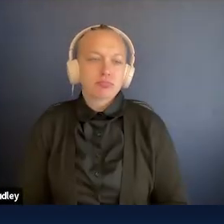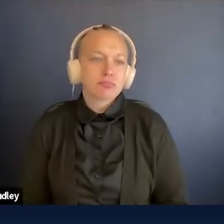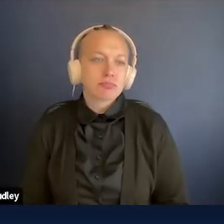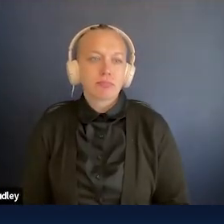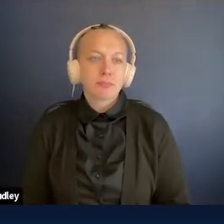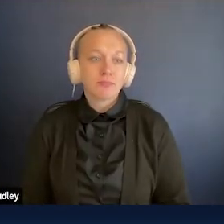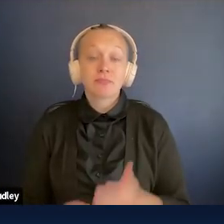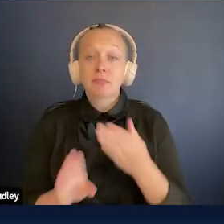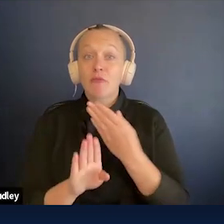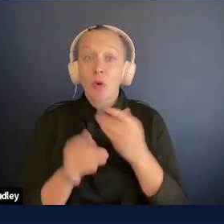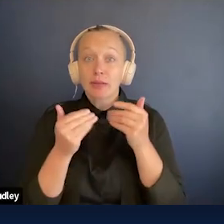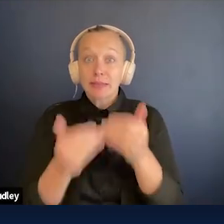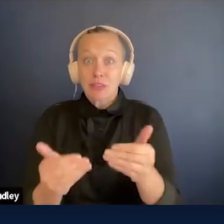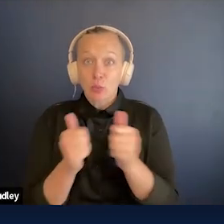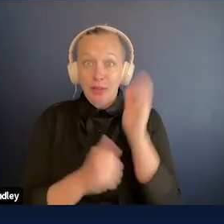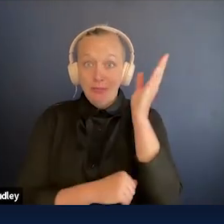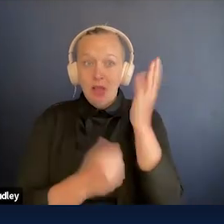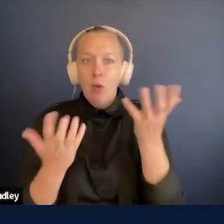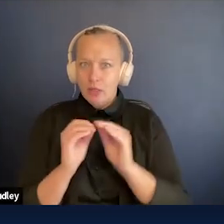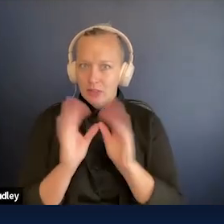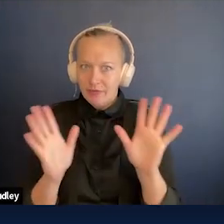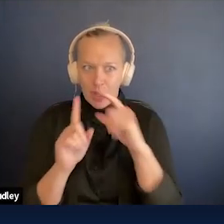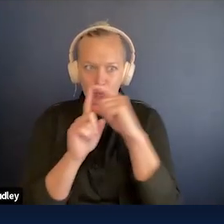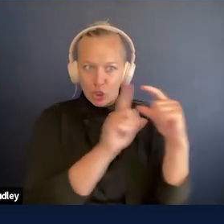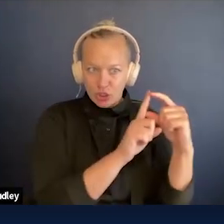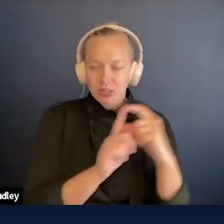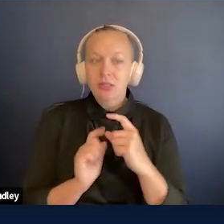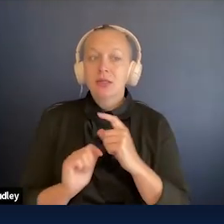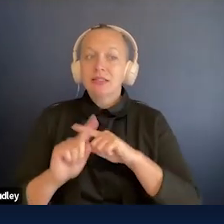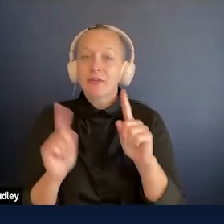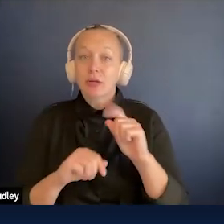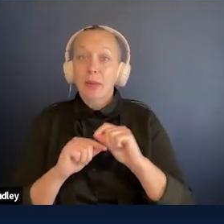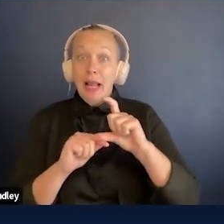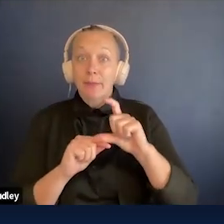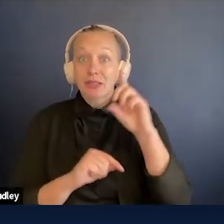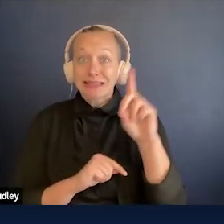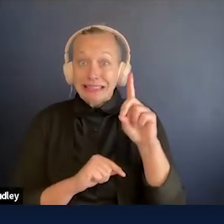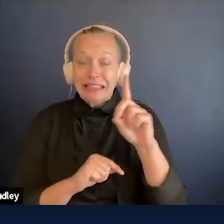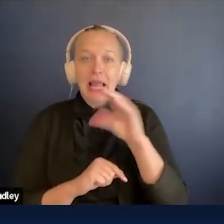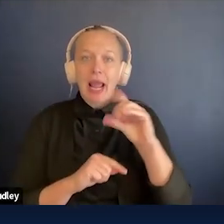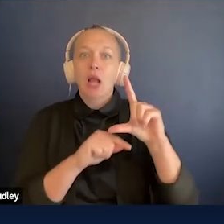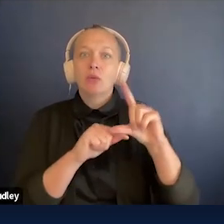Before I continue the presentation, I do want to clarify what is the difference between capital D and lowercase D, or hard of hearing?